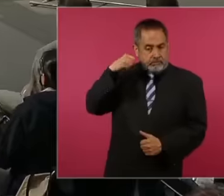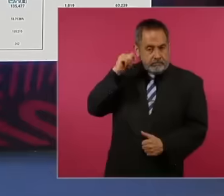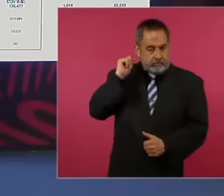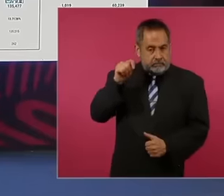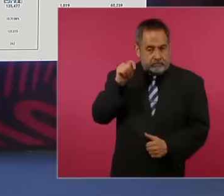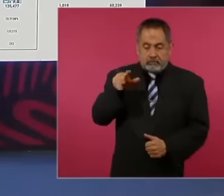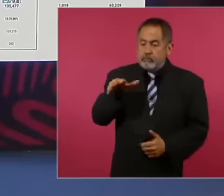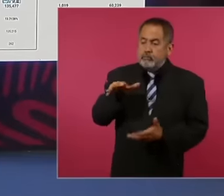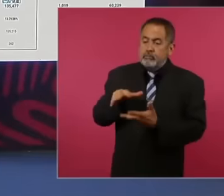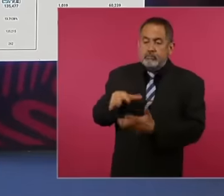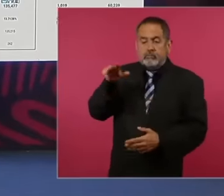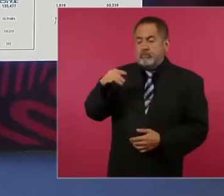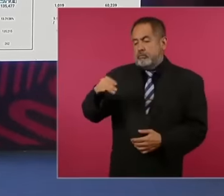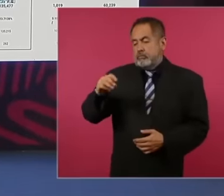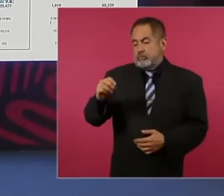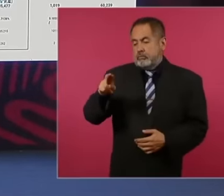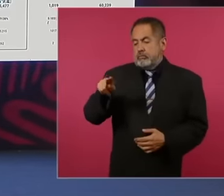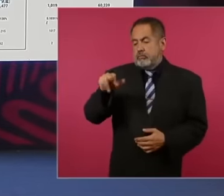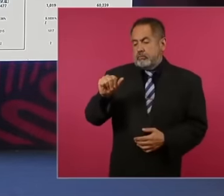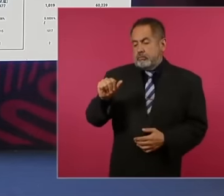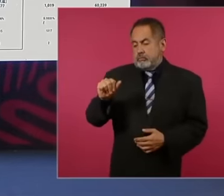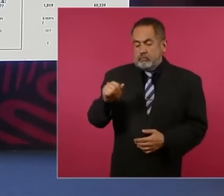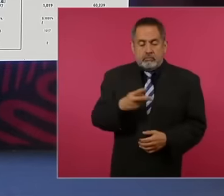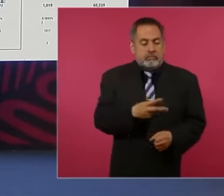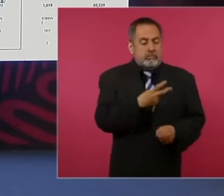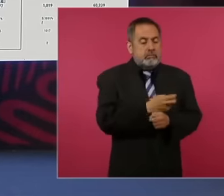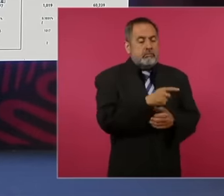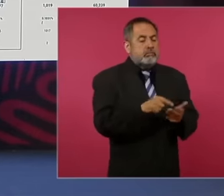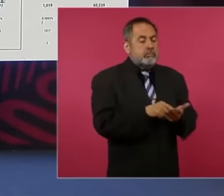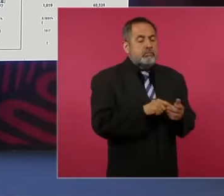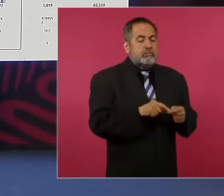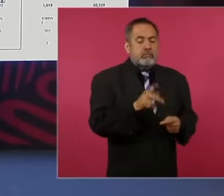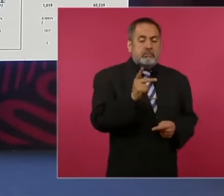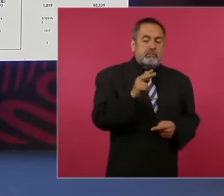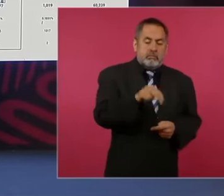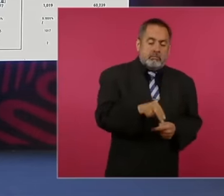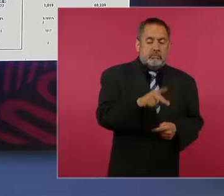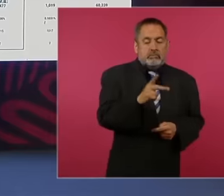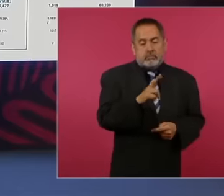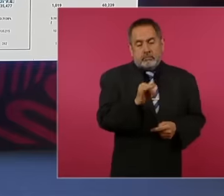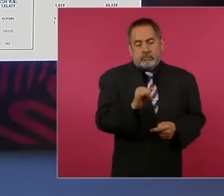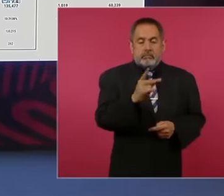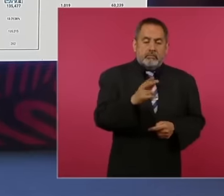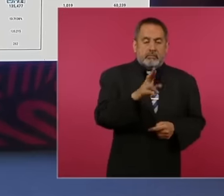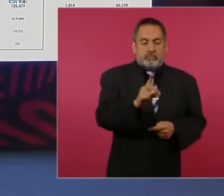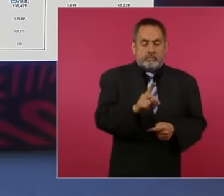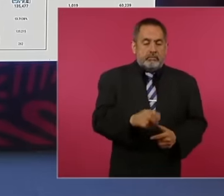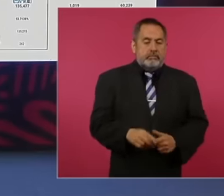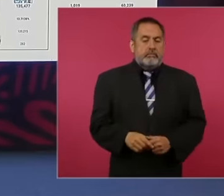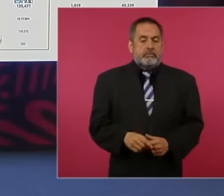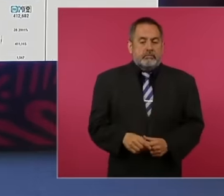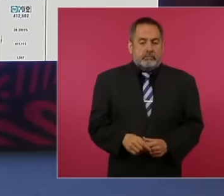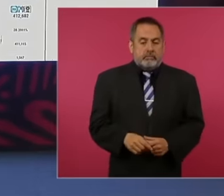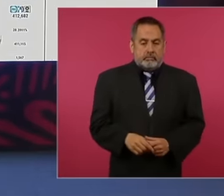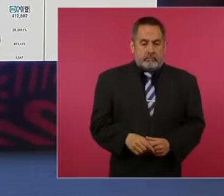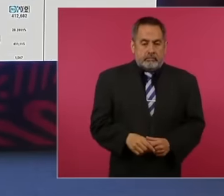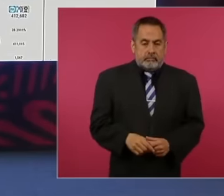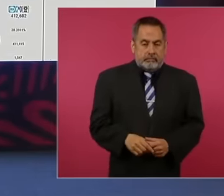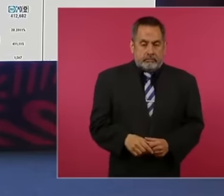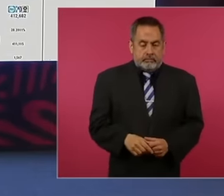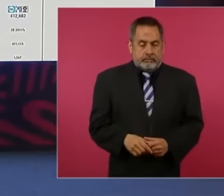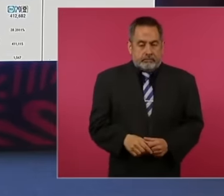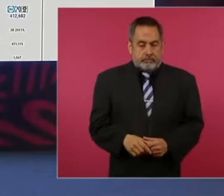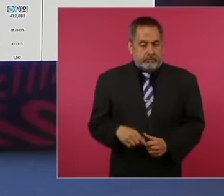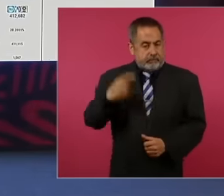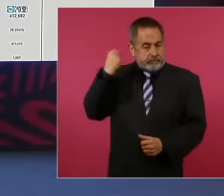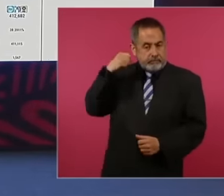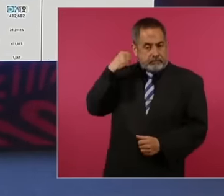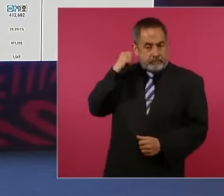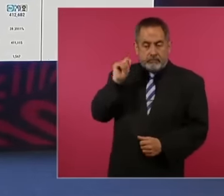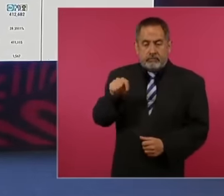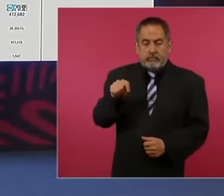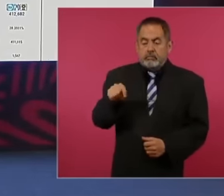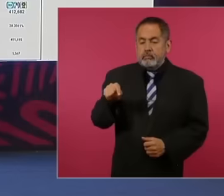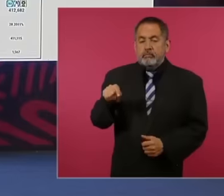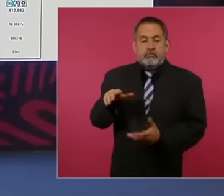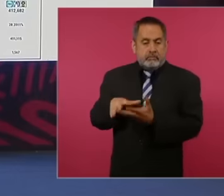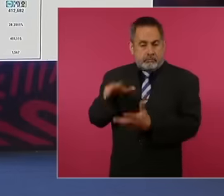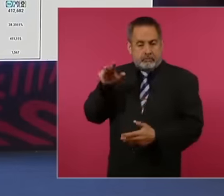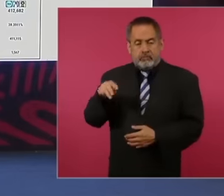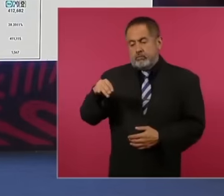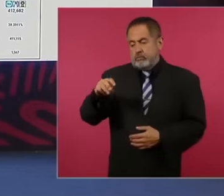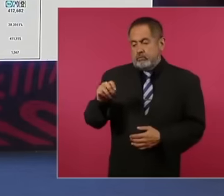a brown majority and first minority pan PR PRD Tamaulipas for a brown majority